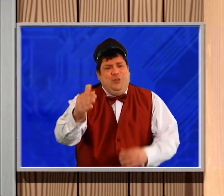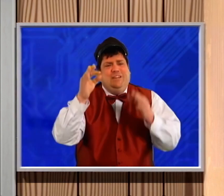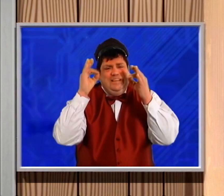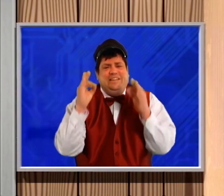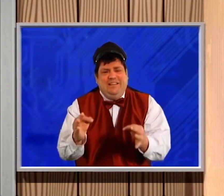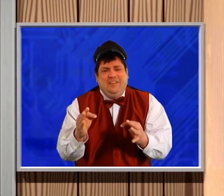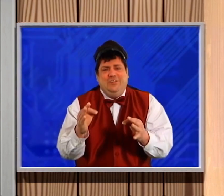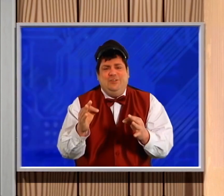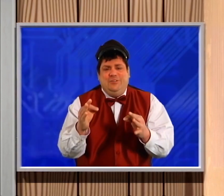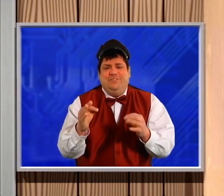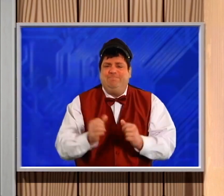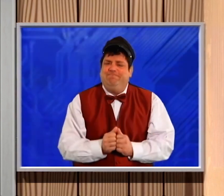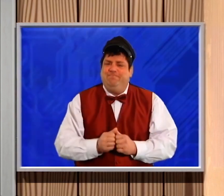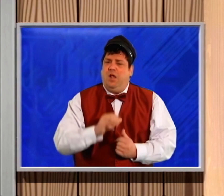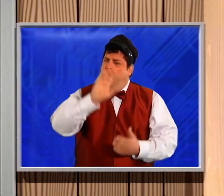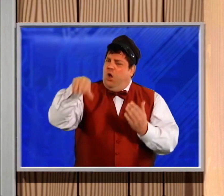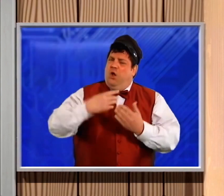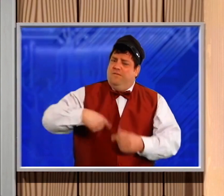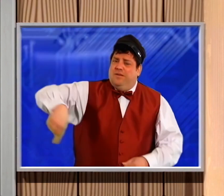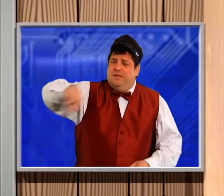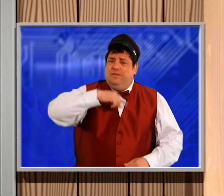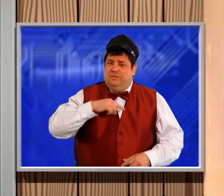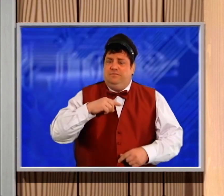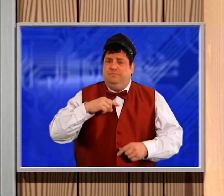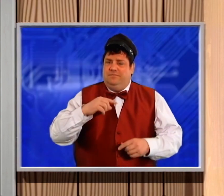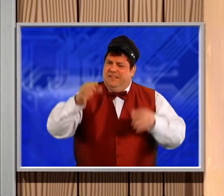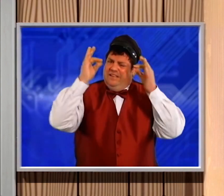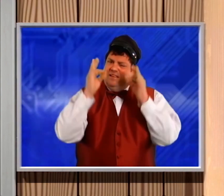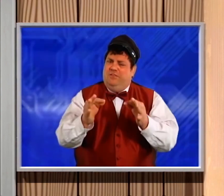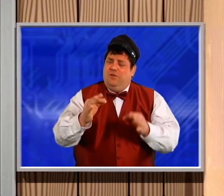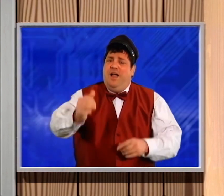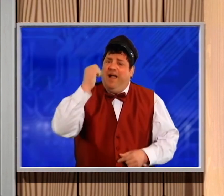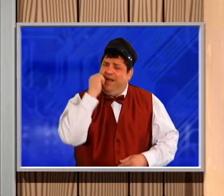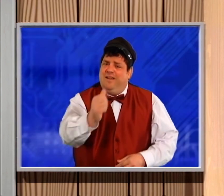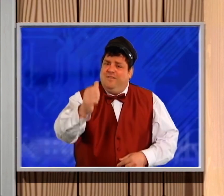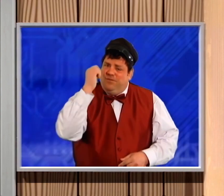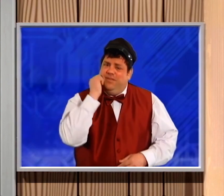THAT WAS A GOOD DECISION. ALL OF US, WE MAKE DECISIONS EVERY DAY --